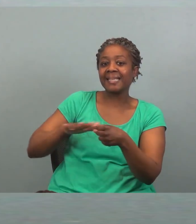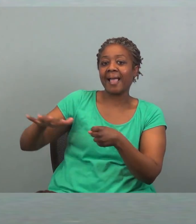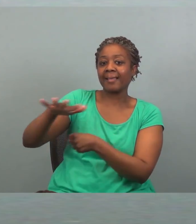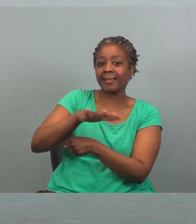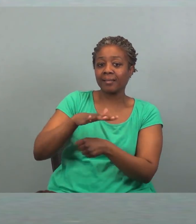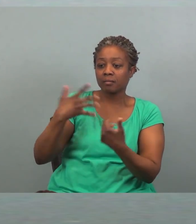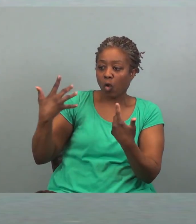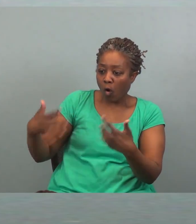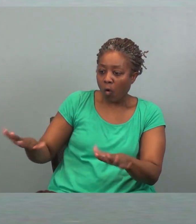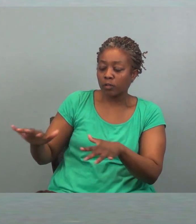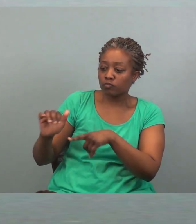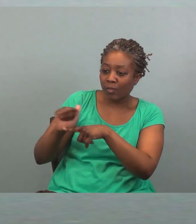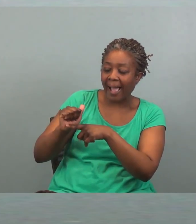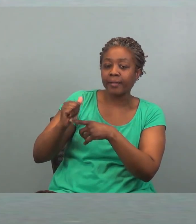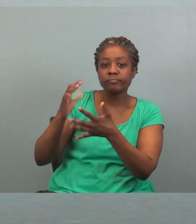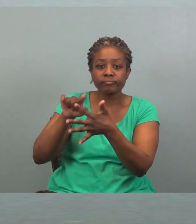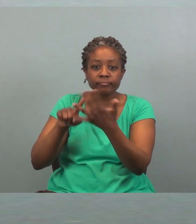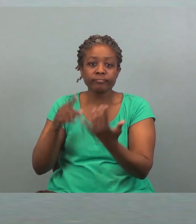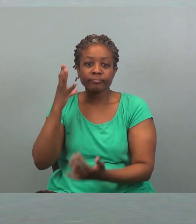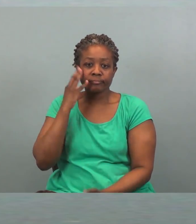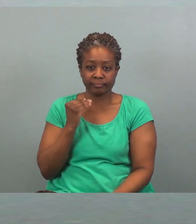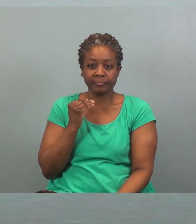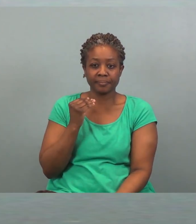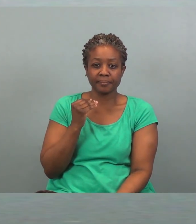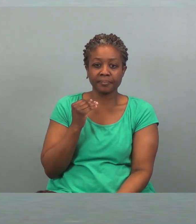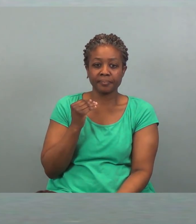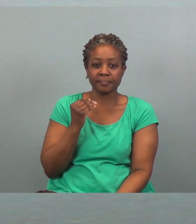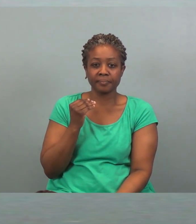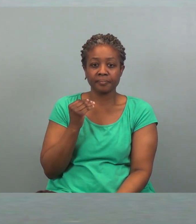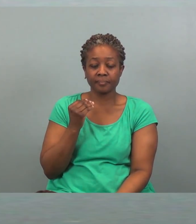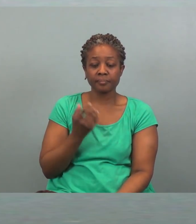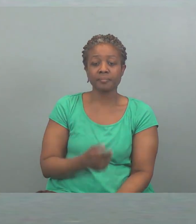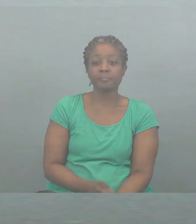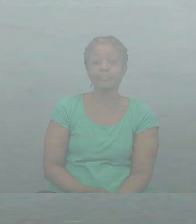the mental health field. Someone who's credentialed, trained, and knowledgeable in this field is an asset.